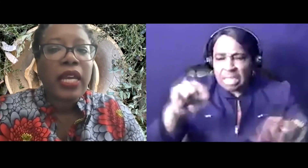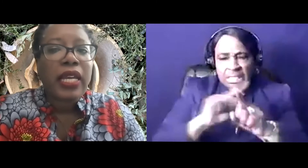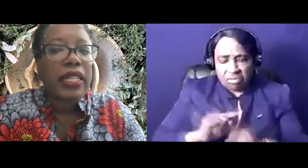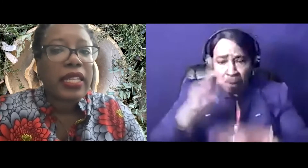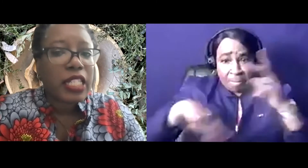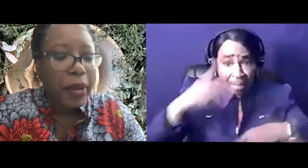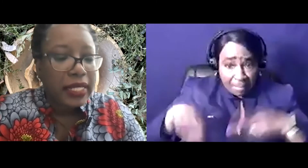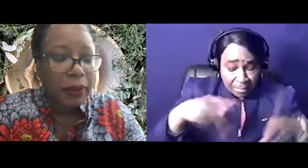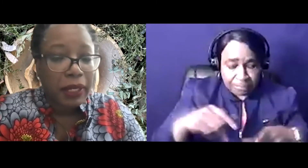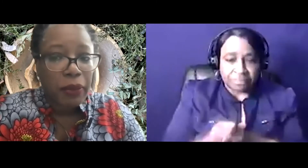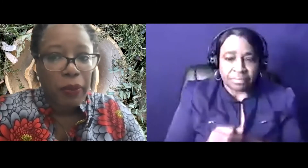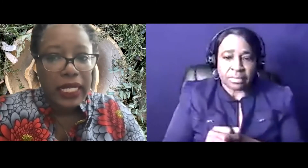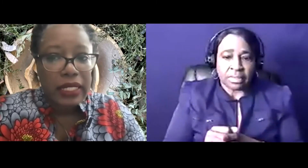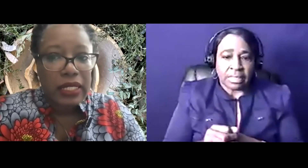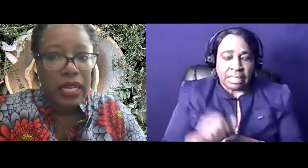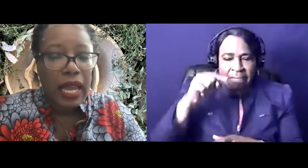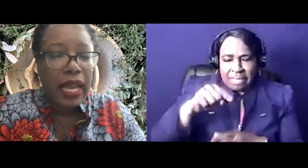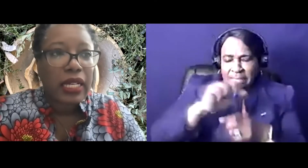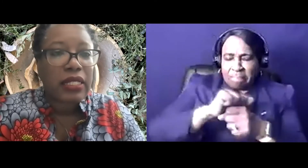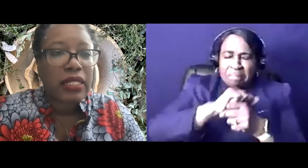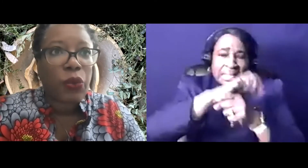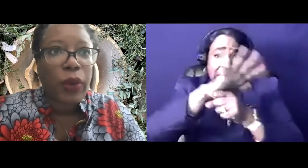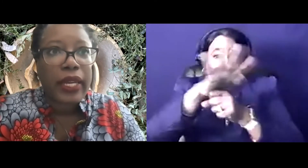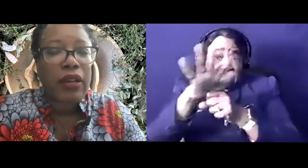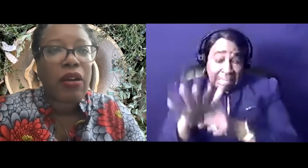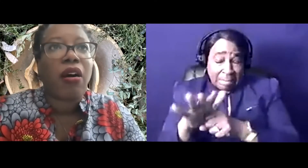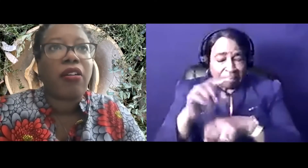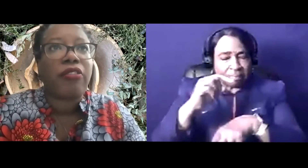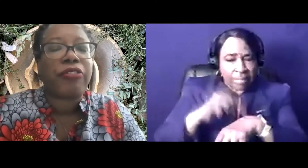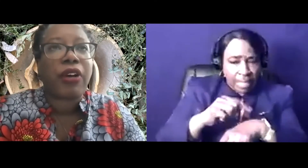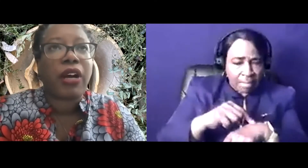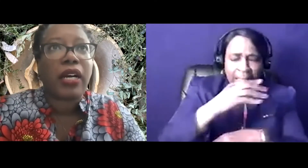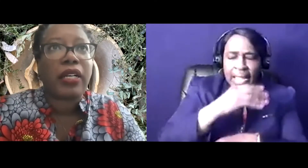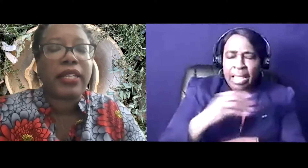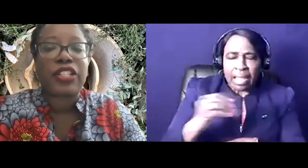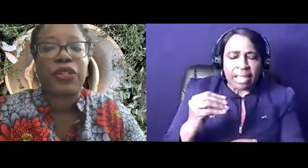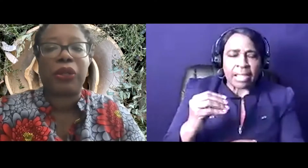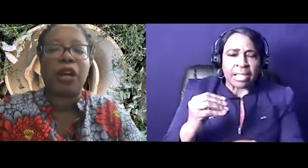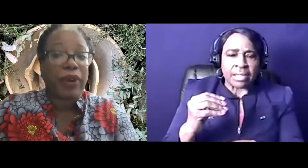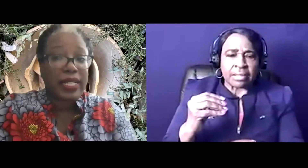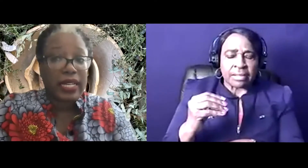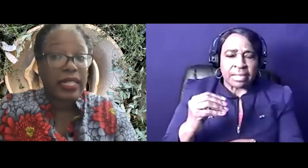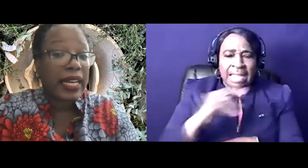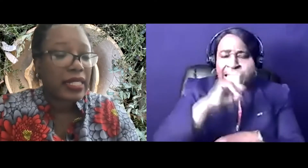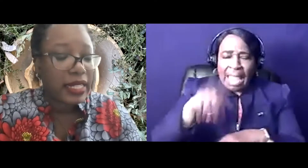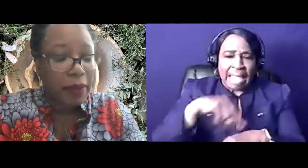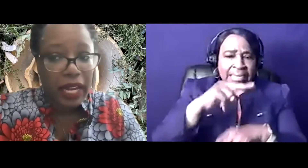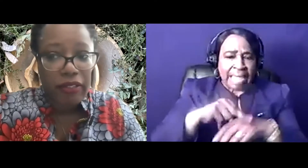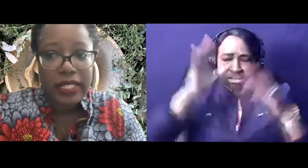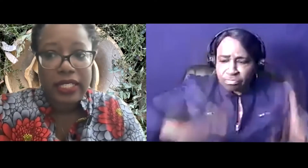In this pandemic moment and in the wake of national uprisings against anti-Black racism,